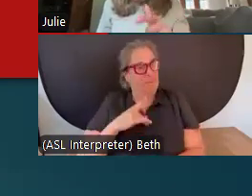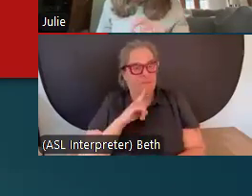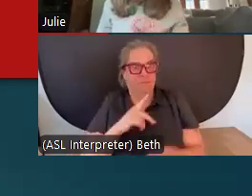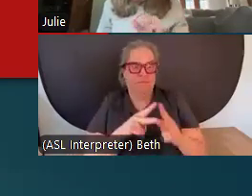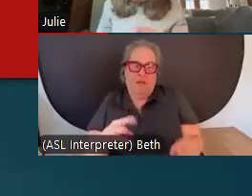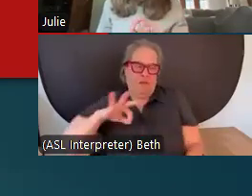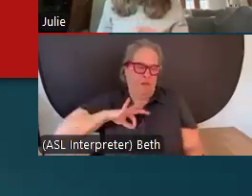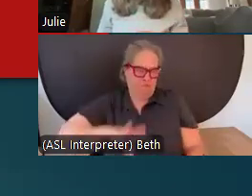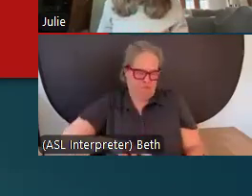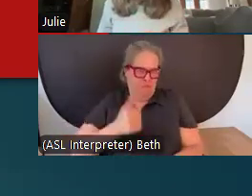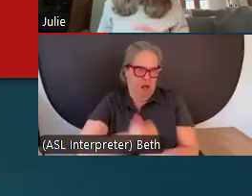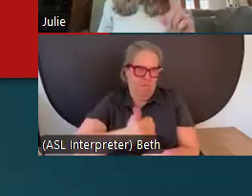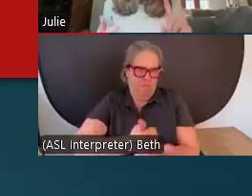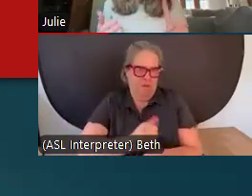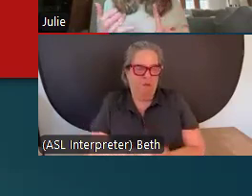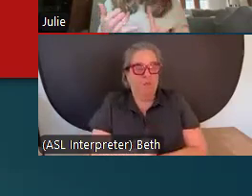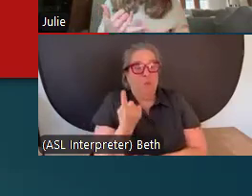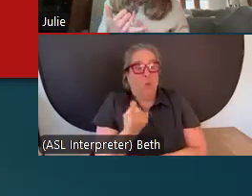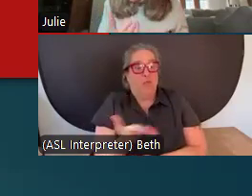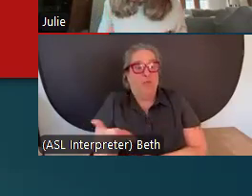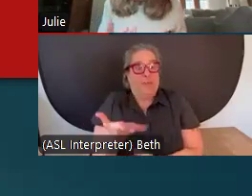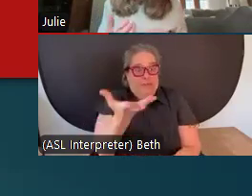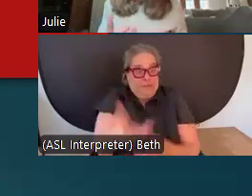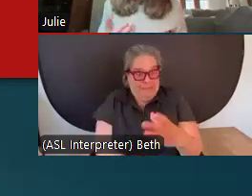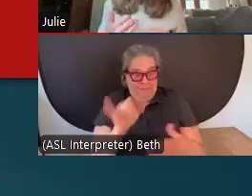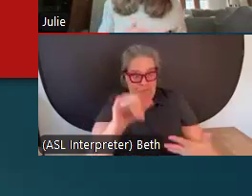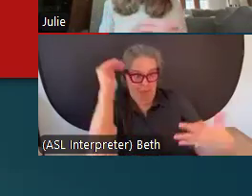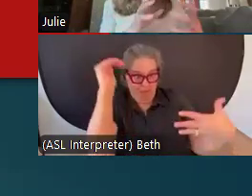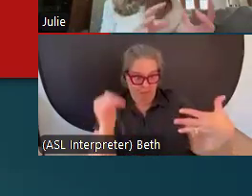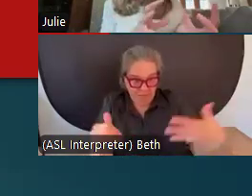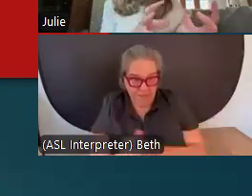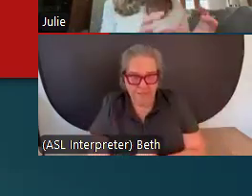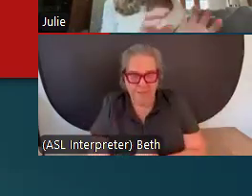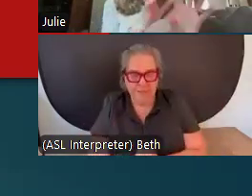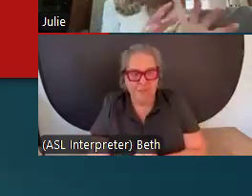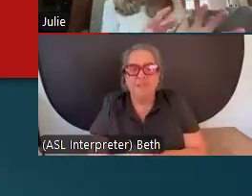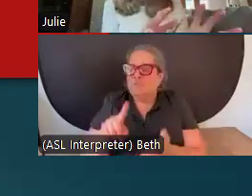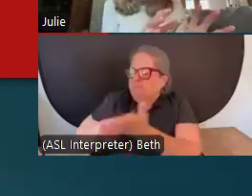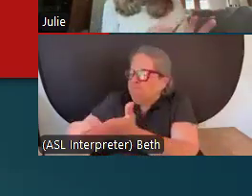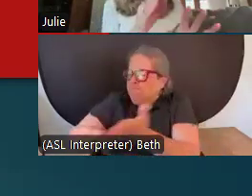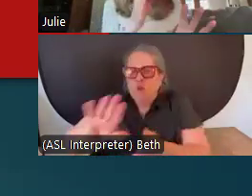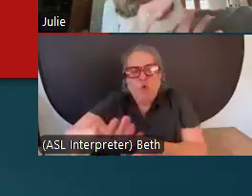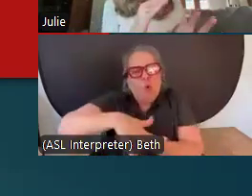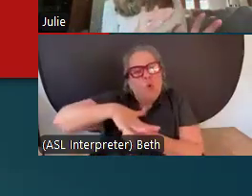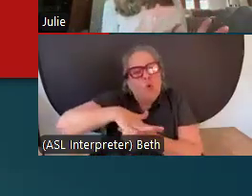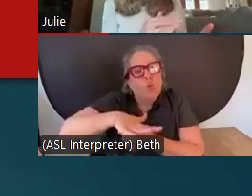The other thing, which I have not listed here, is you know, go and look at your senior center. Look at their website.